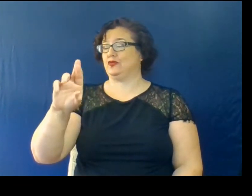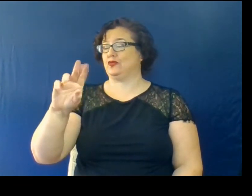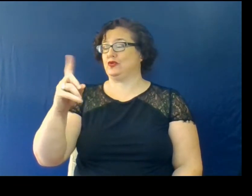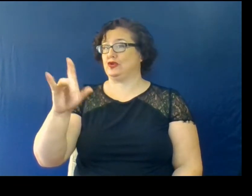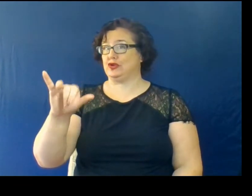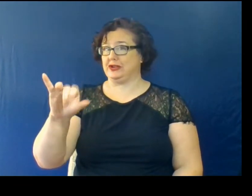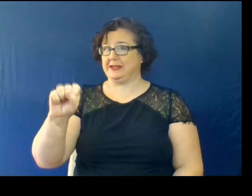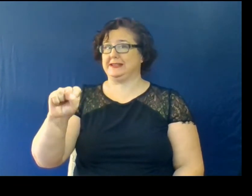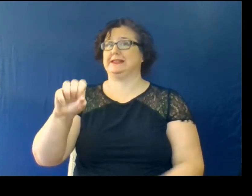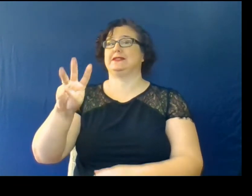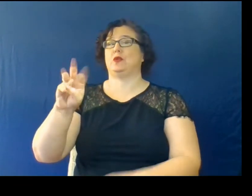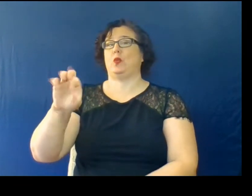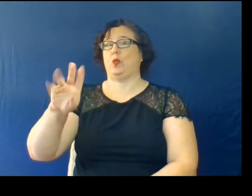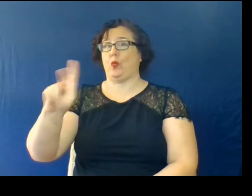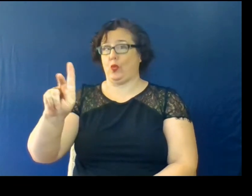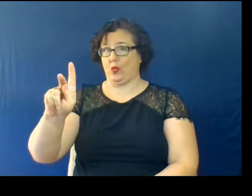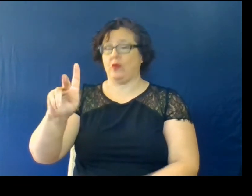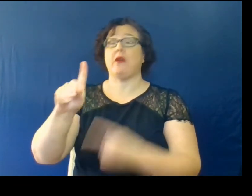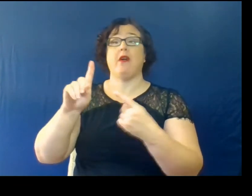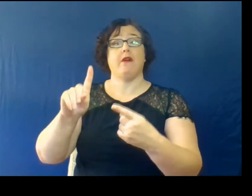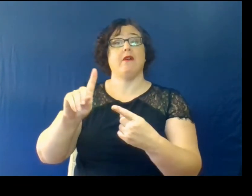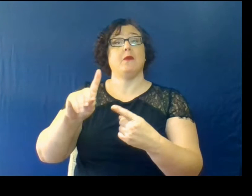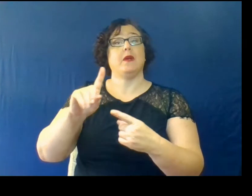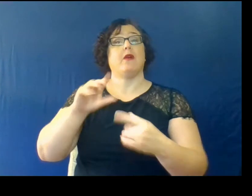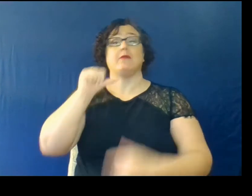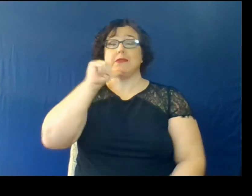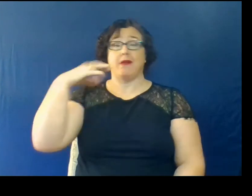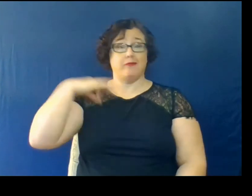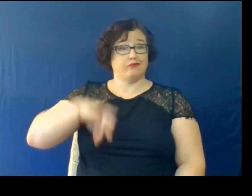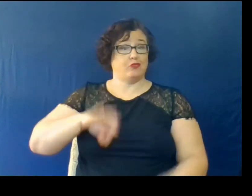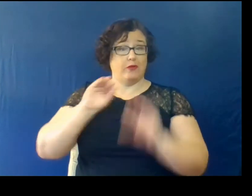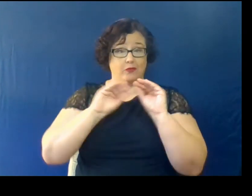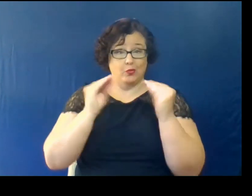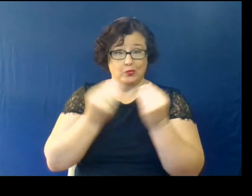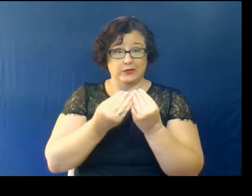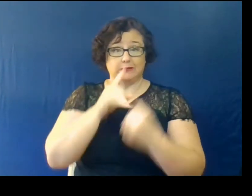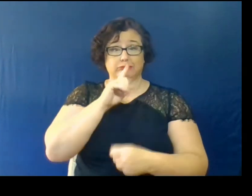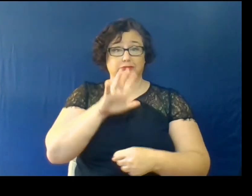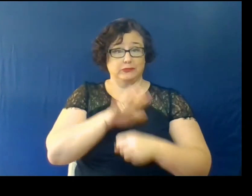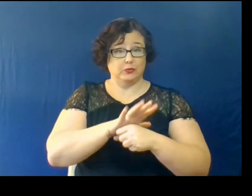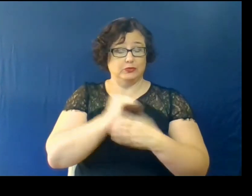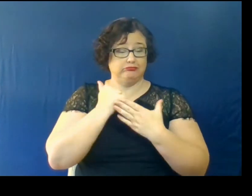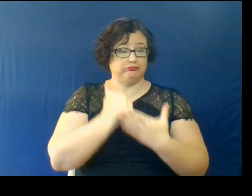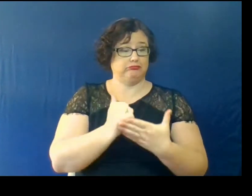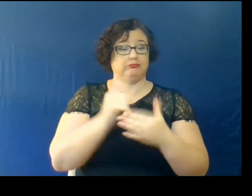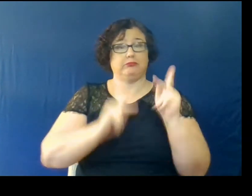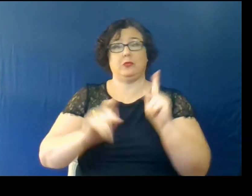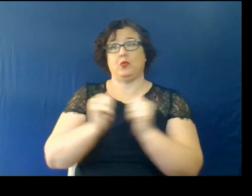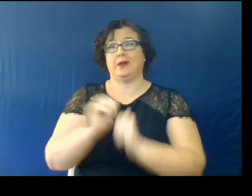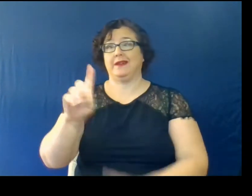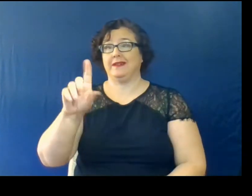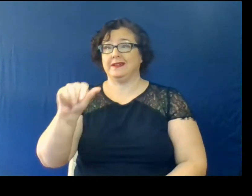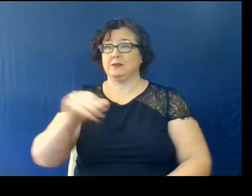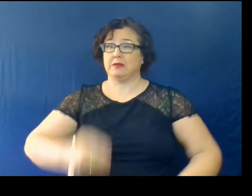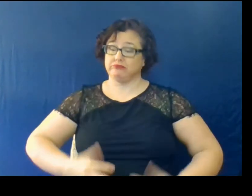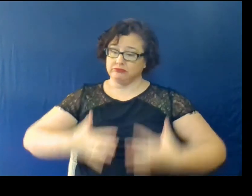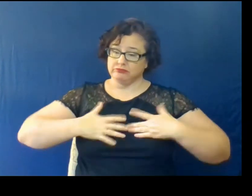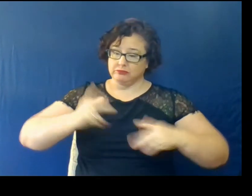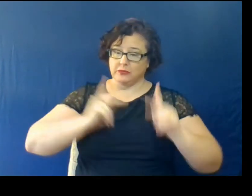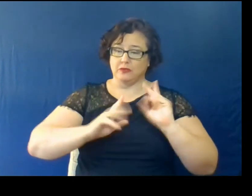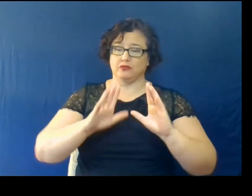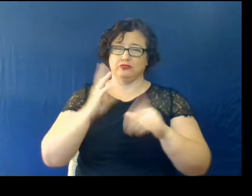with disabilities. We inspire people to find their talents, use their talents and